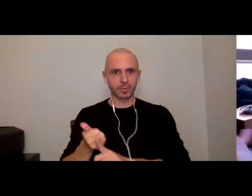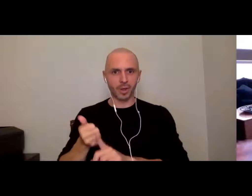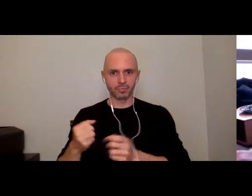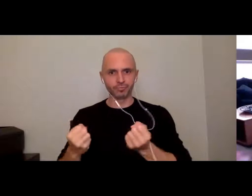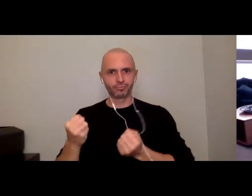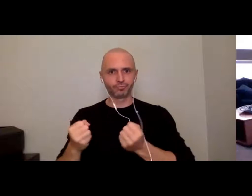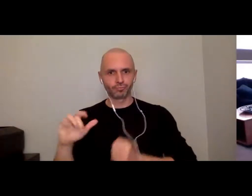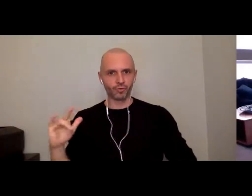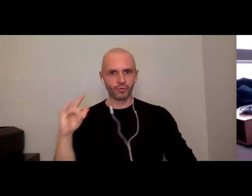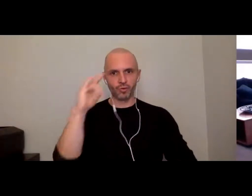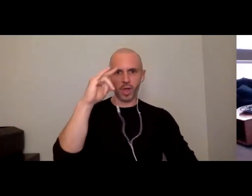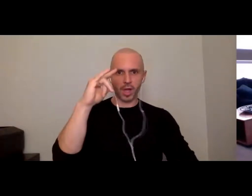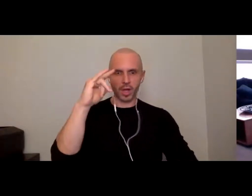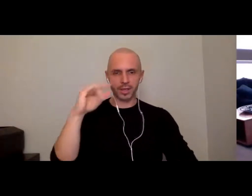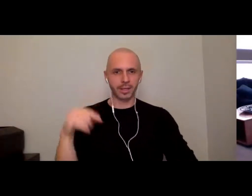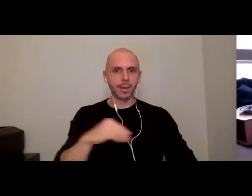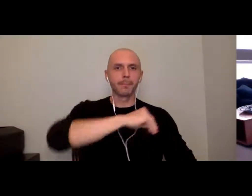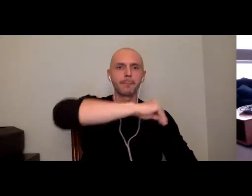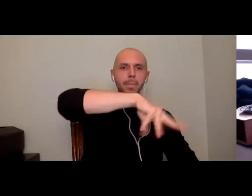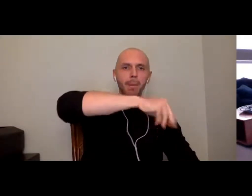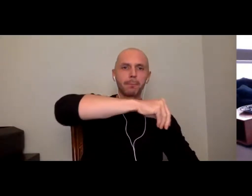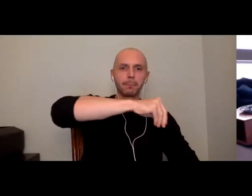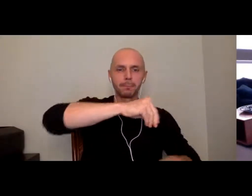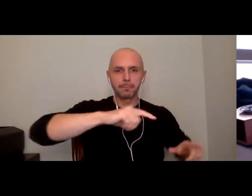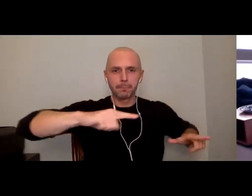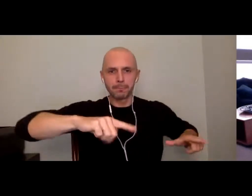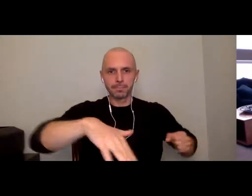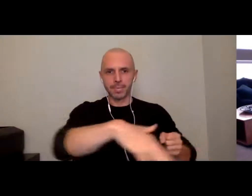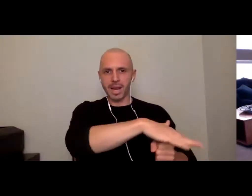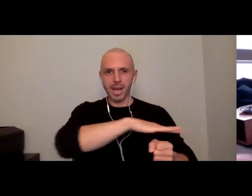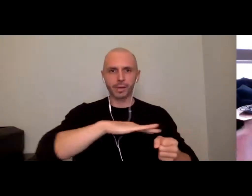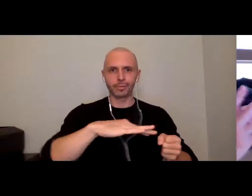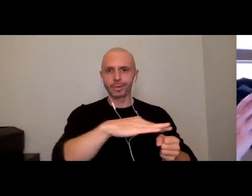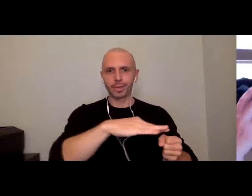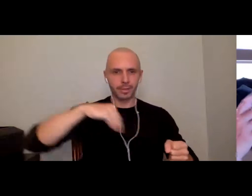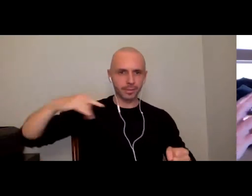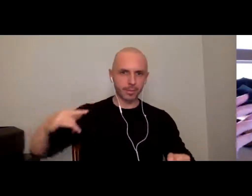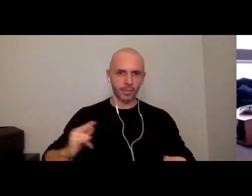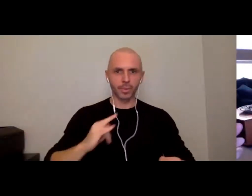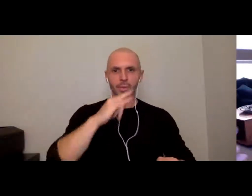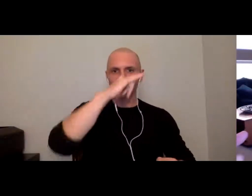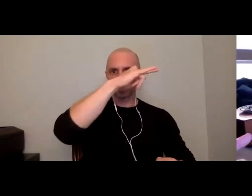you know drones and pre-digital photography and he was flying it and it started to lightly snow